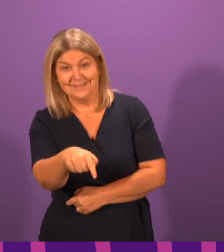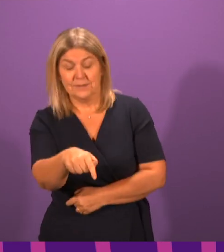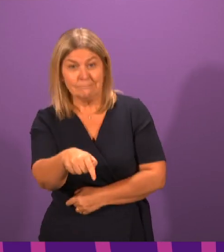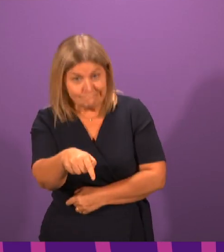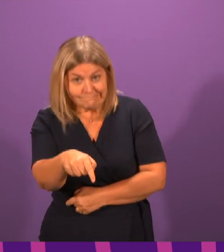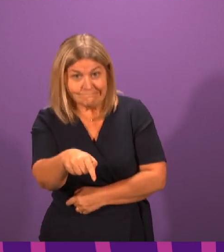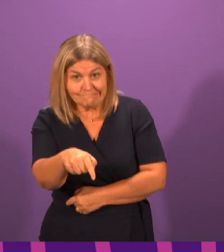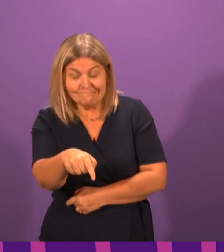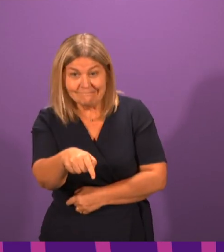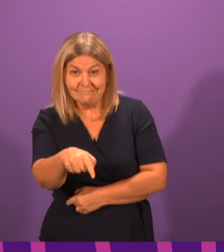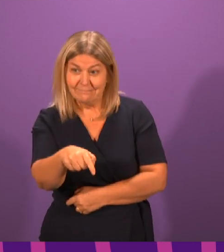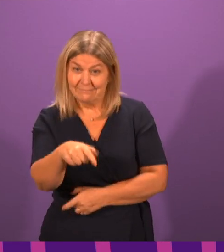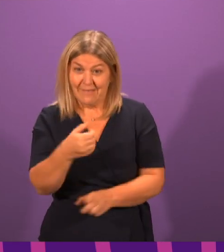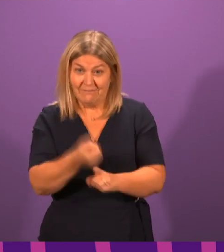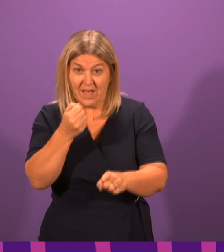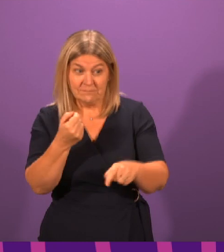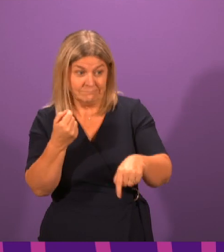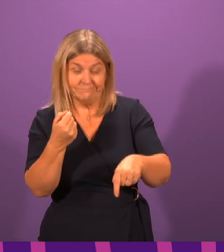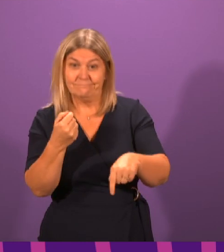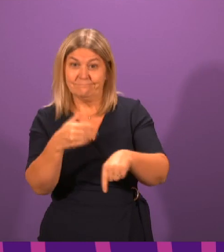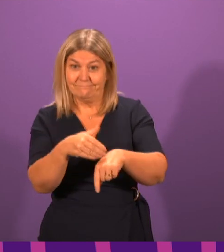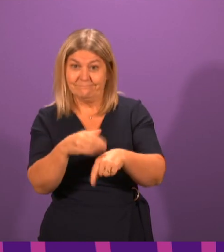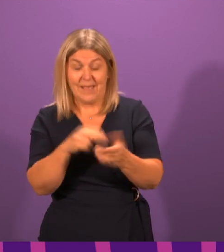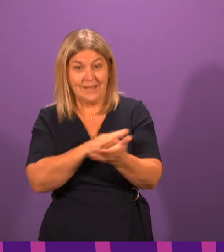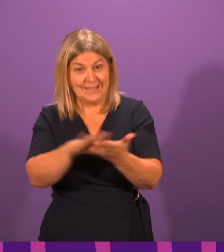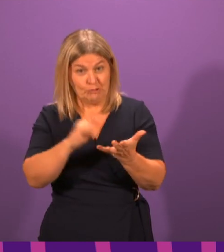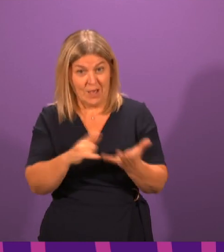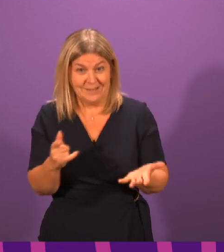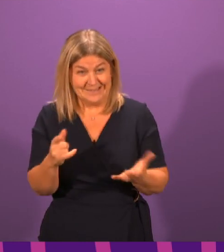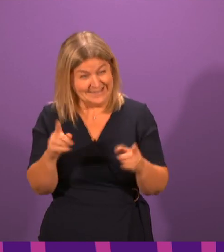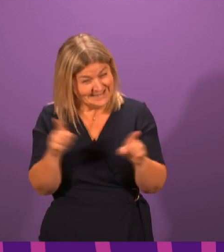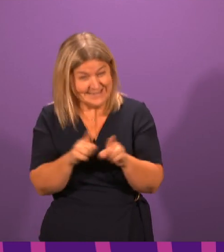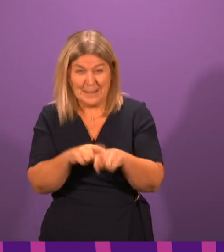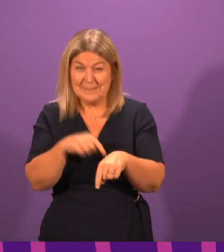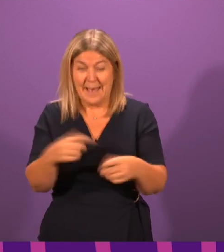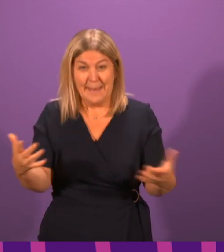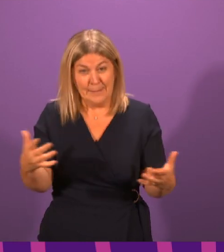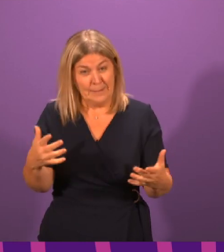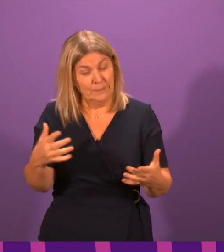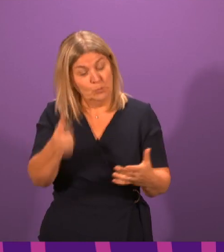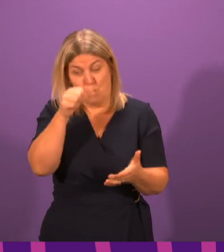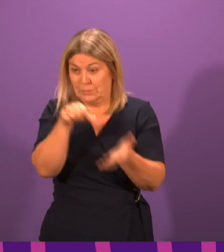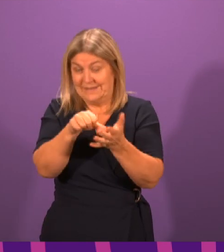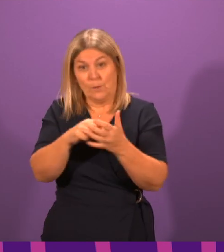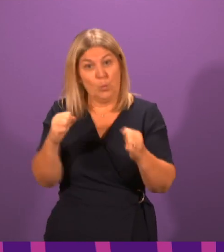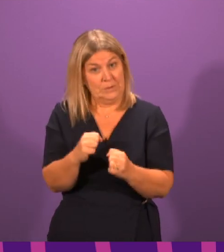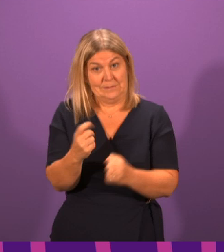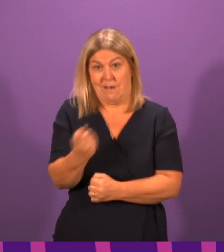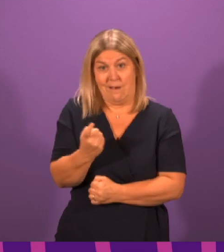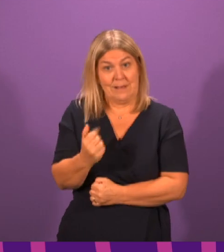our NHS, which will be in the middle of what we already know will be a very difficult winter? Jeane Freeman: I have a couple points to